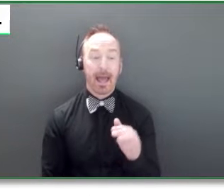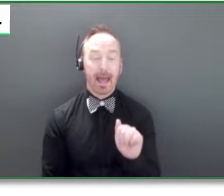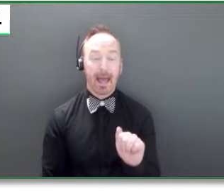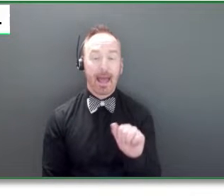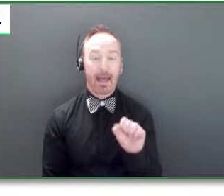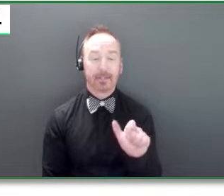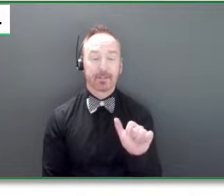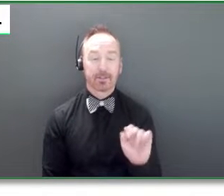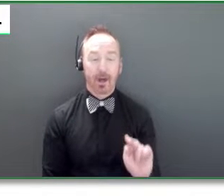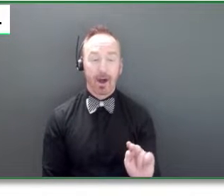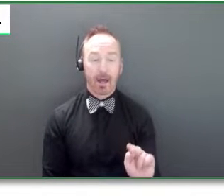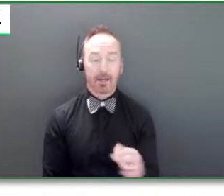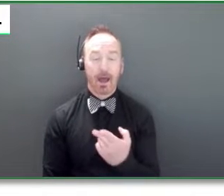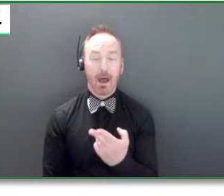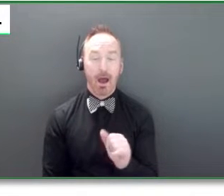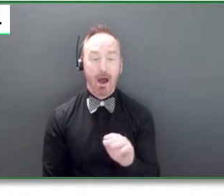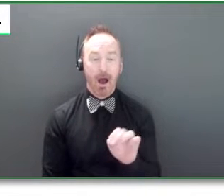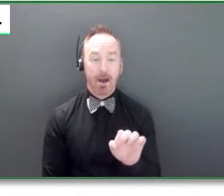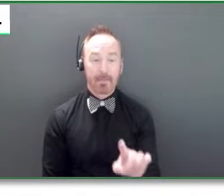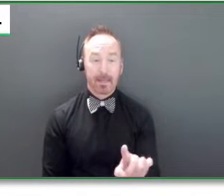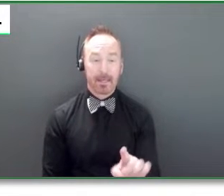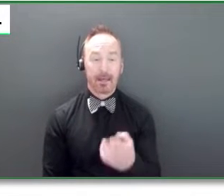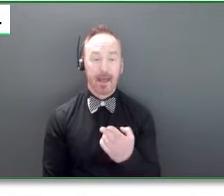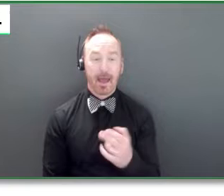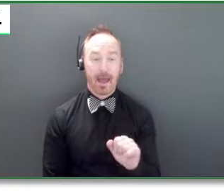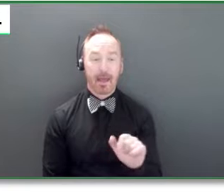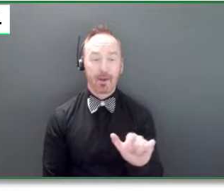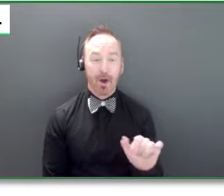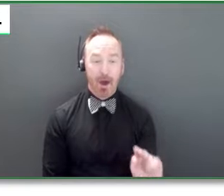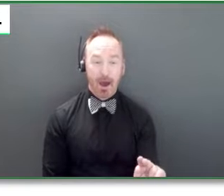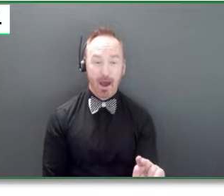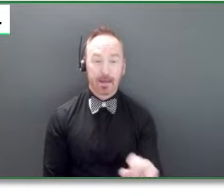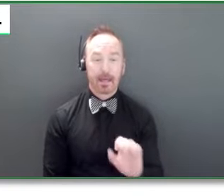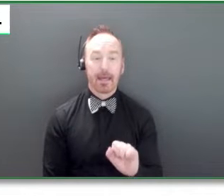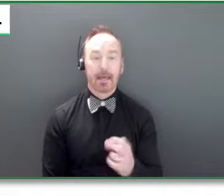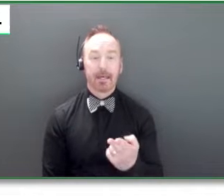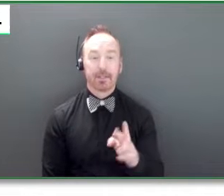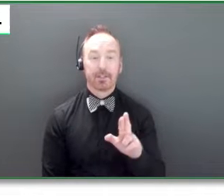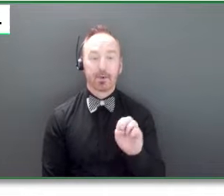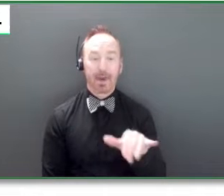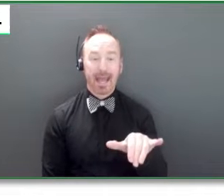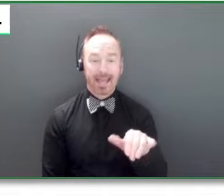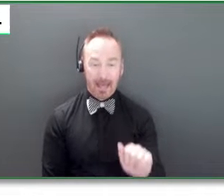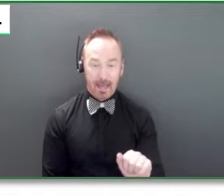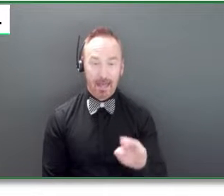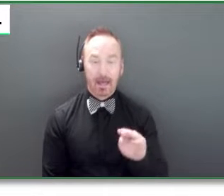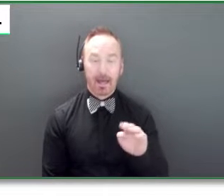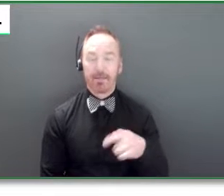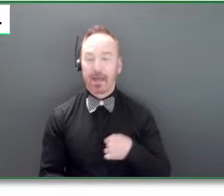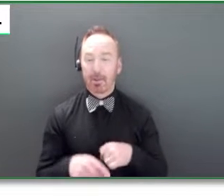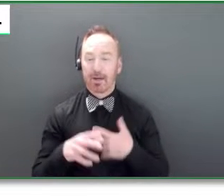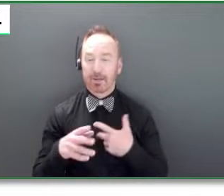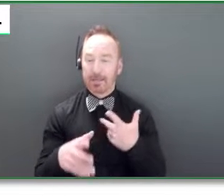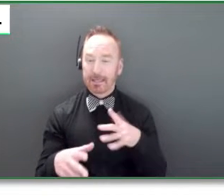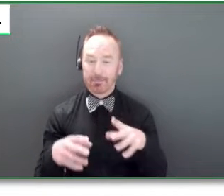involved in packing and sending out gift bags to the first three hundred fifty people who signed up for the conference.